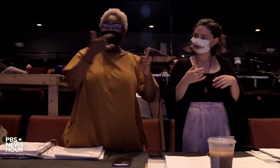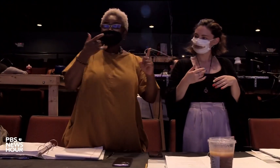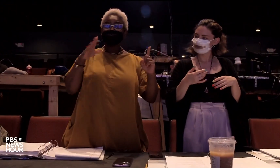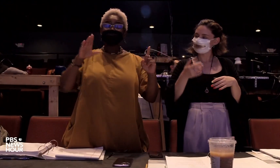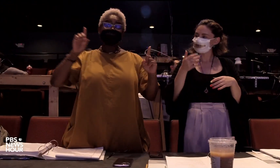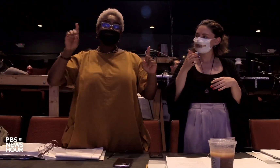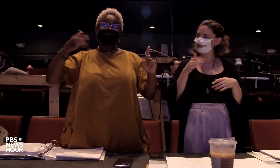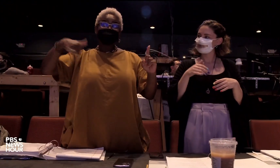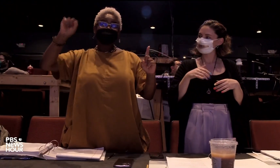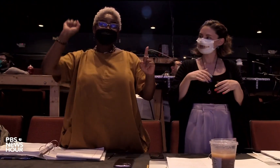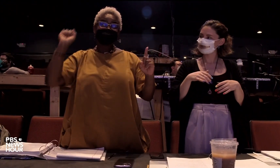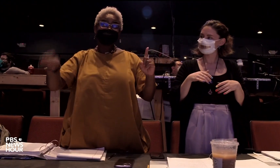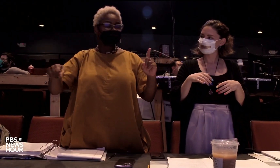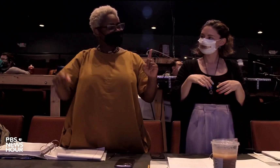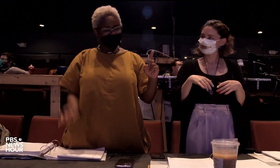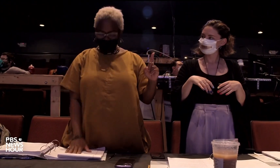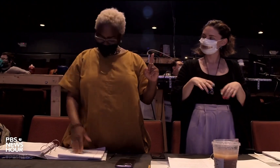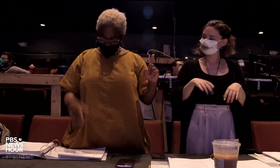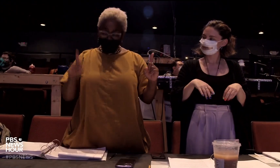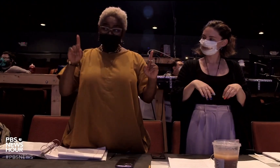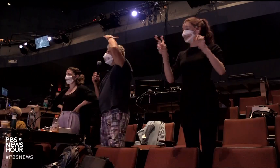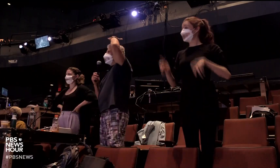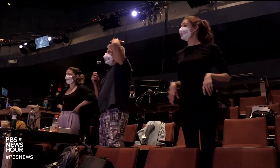of artistic sign language or dazzle from the top two directors. One